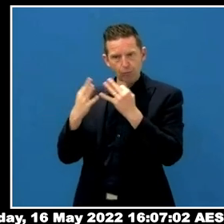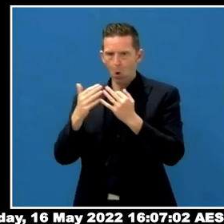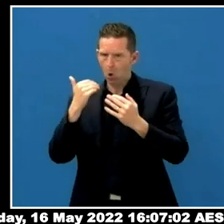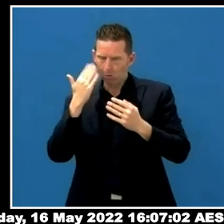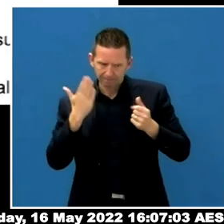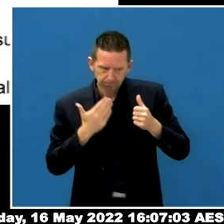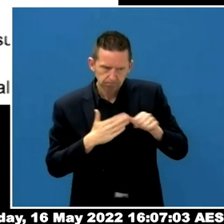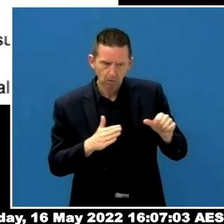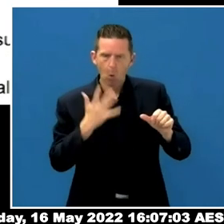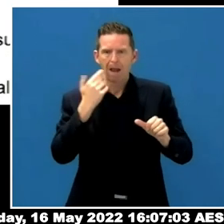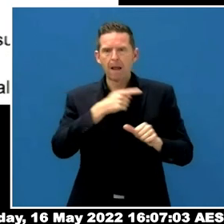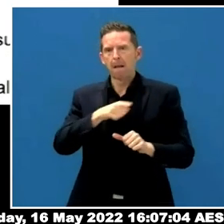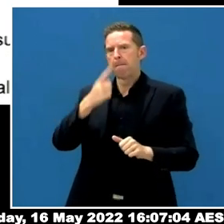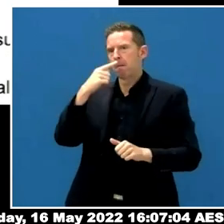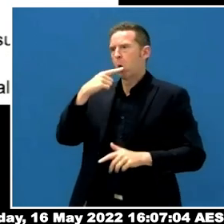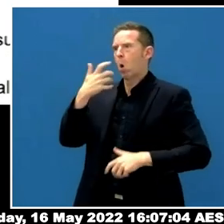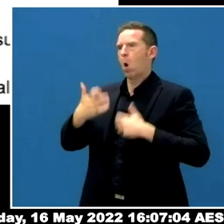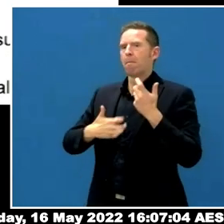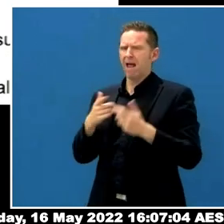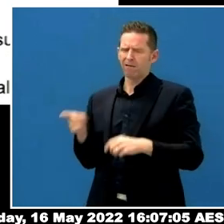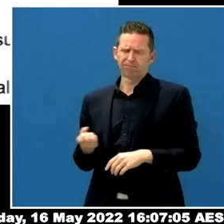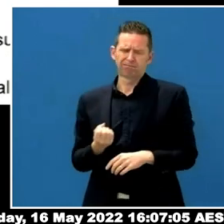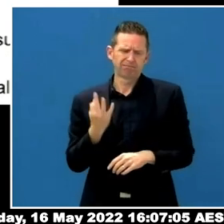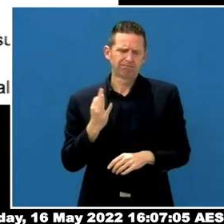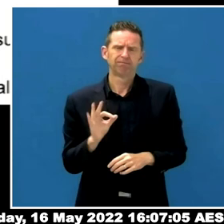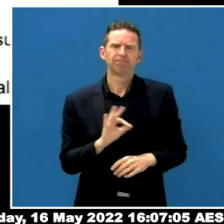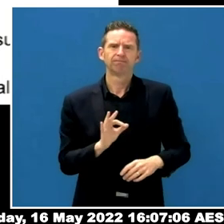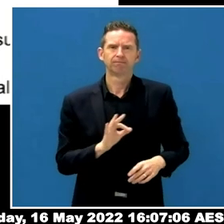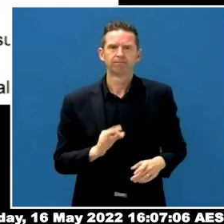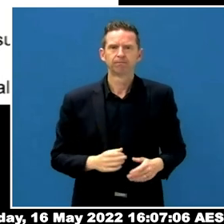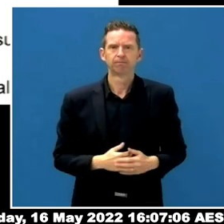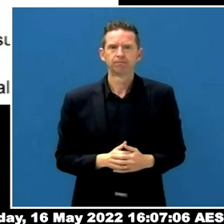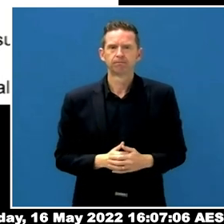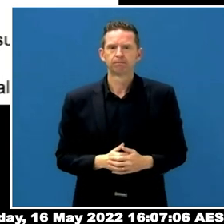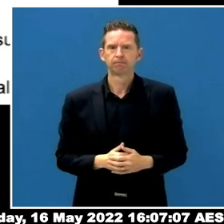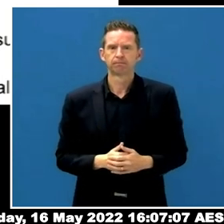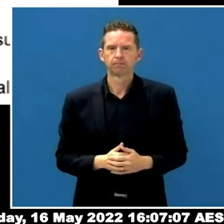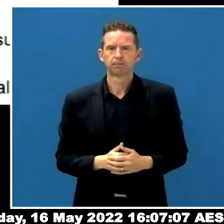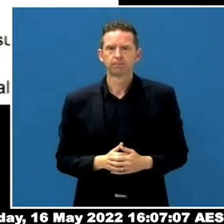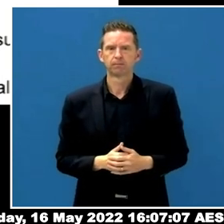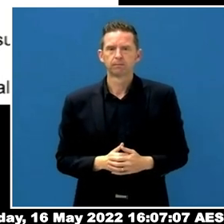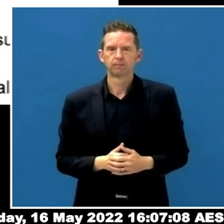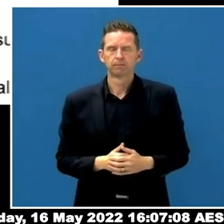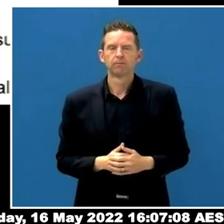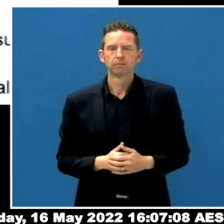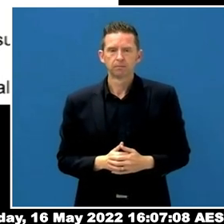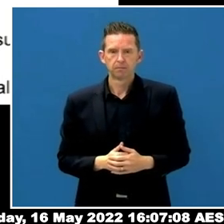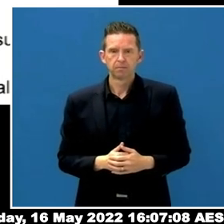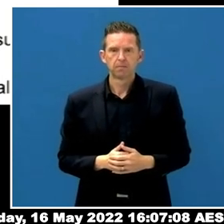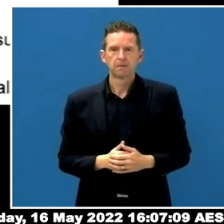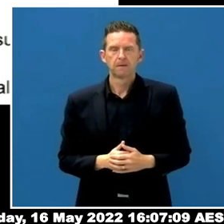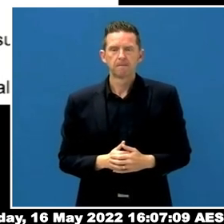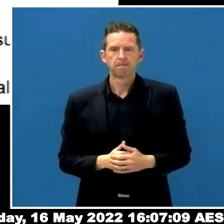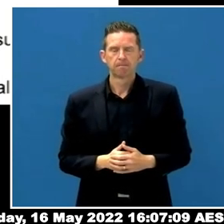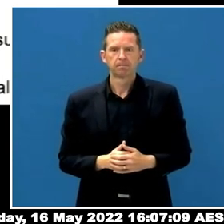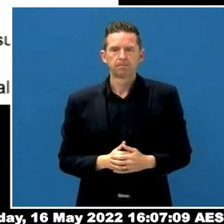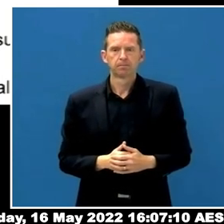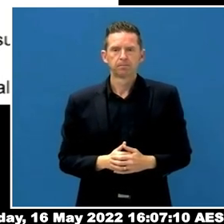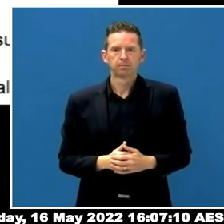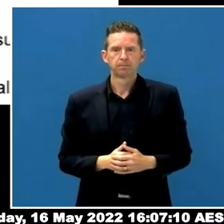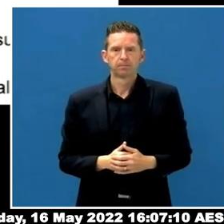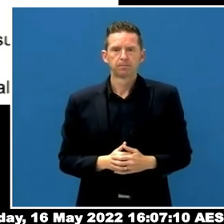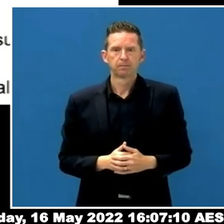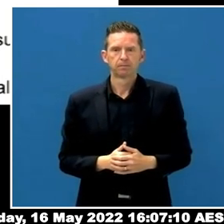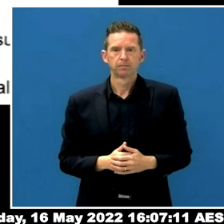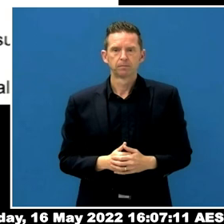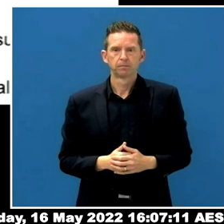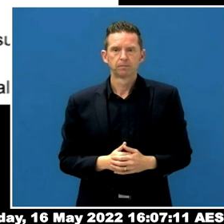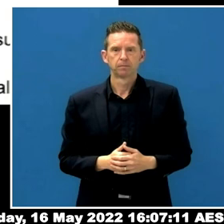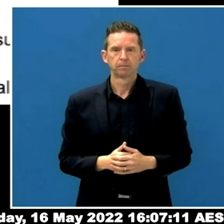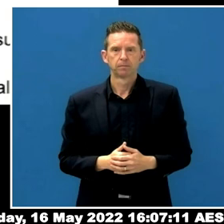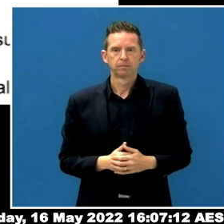Is it fair to say that mid June you received a tax invoice